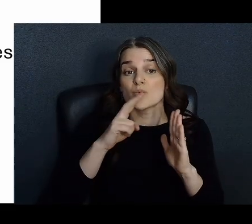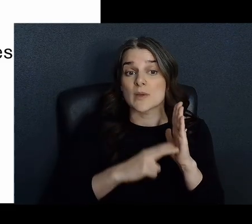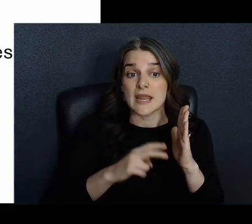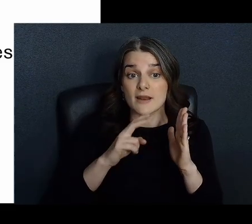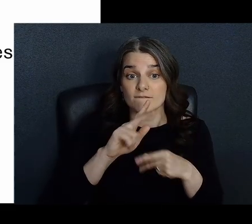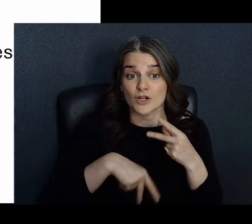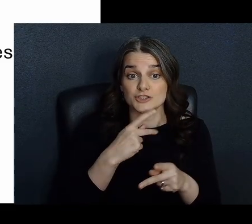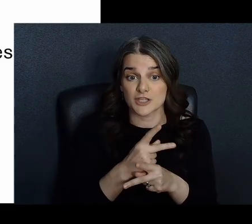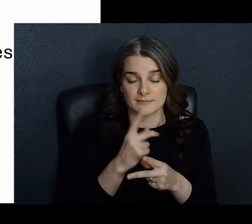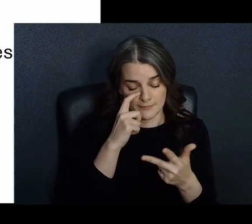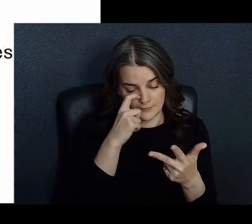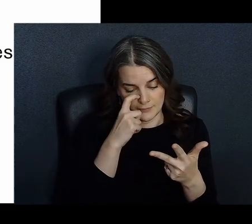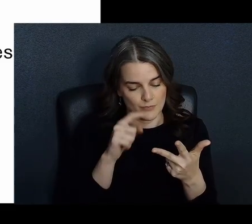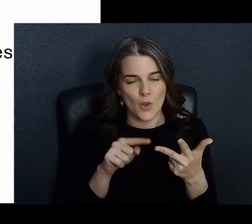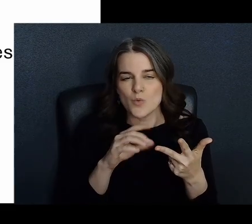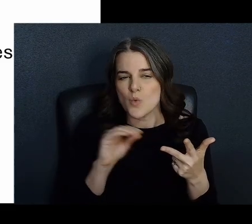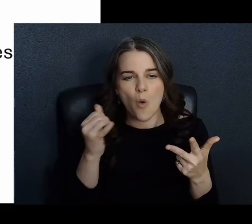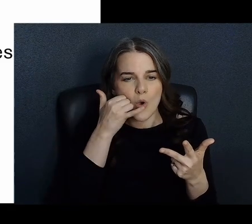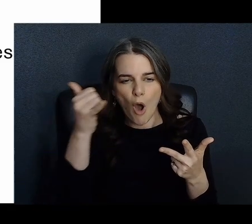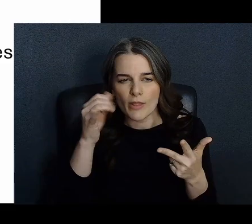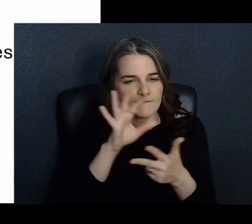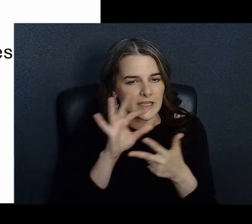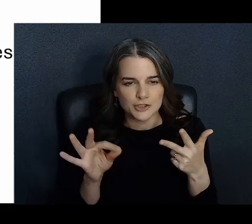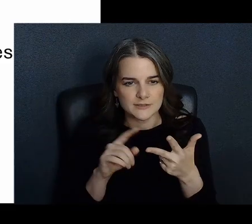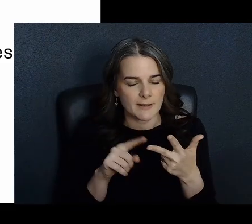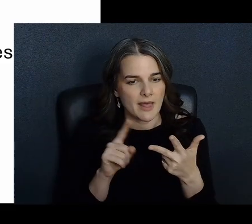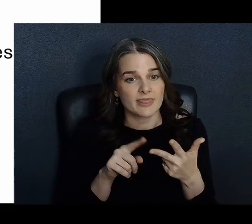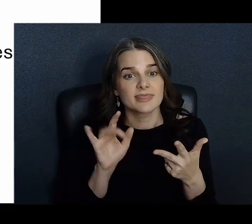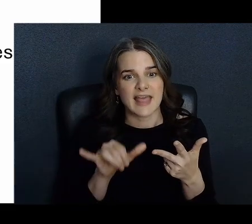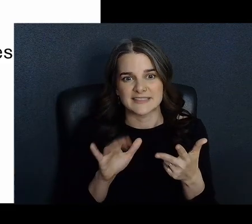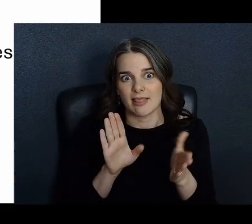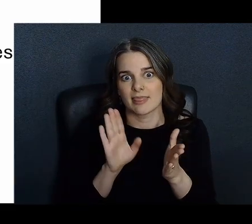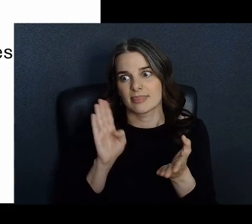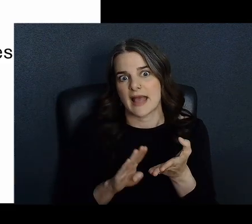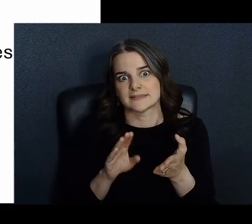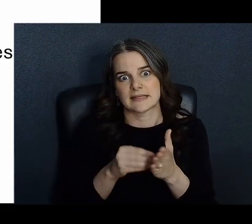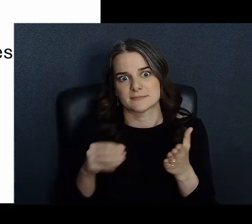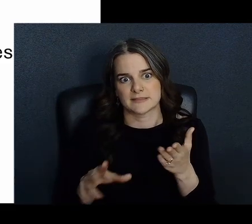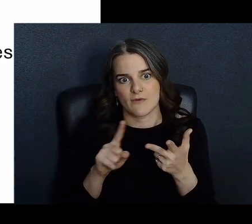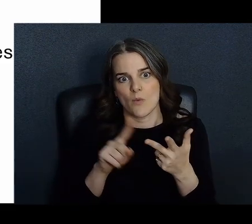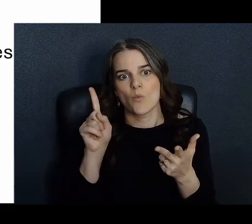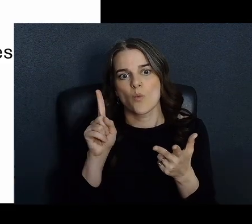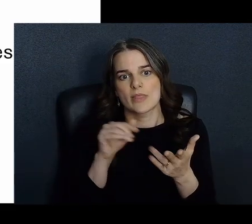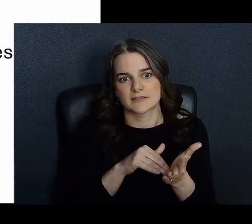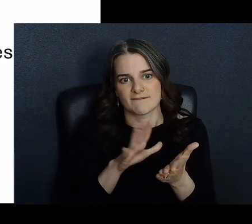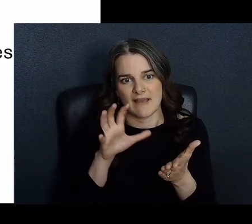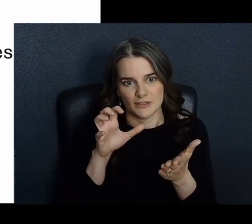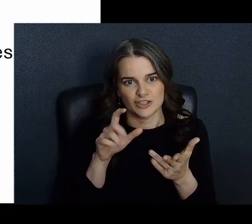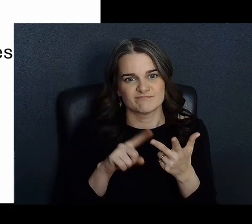So it doesn't have that calling features and all that into it. And that's less expensive. That's $1,500. So compared to the OrCam, yeah, we're